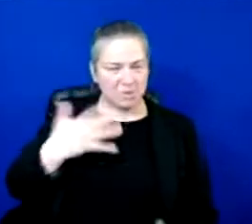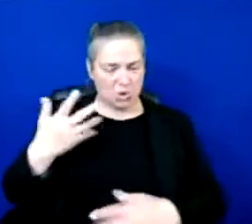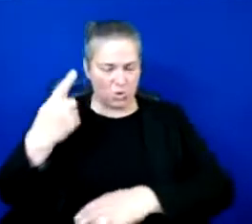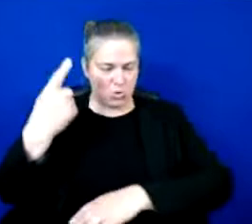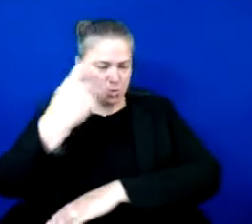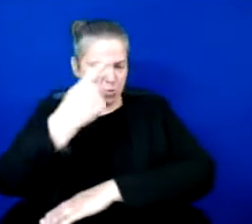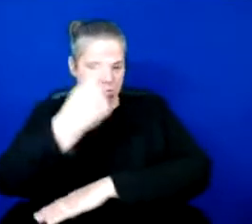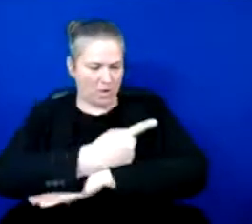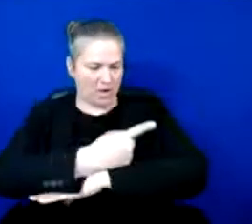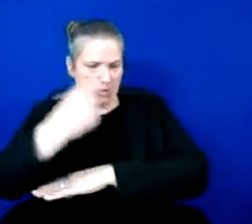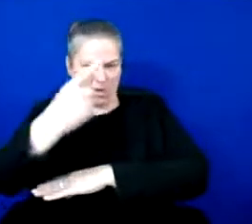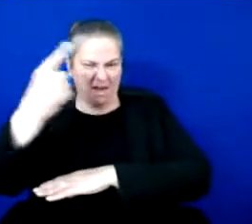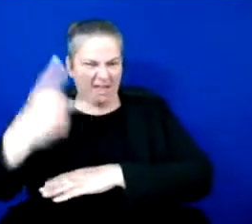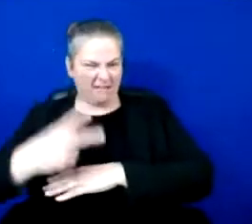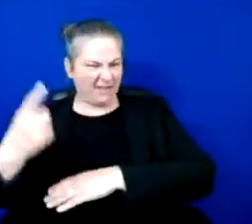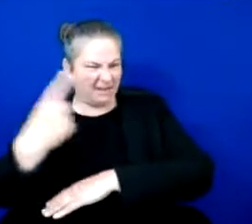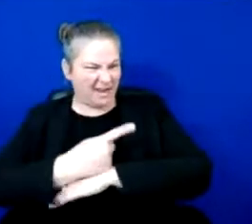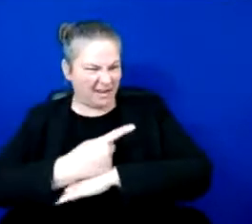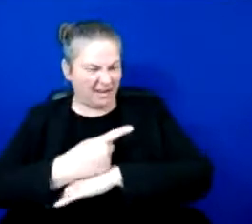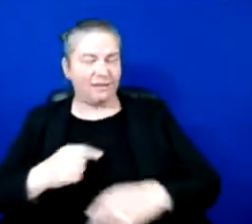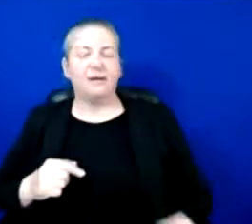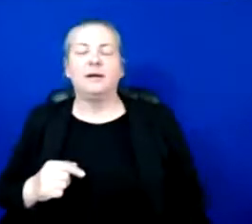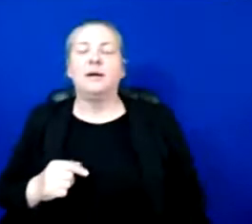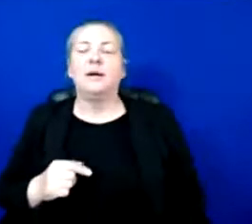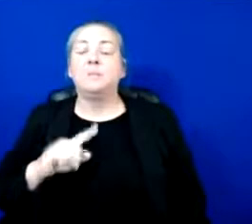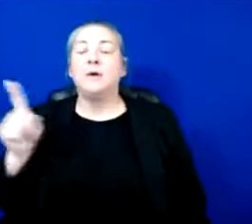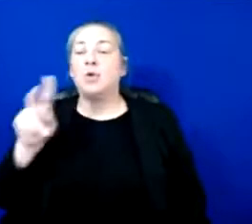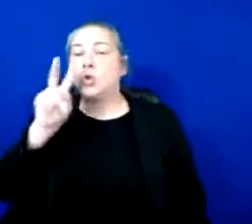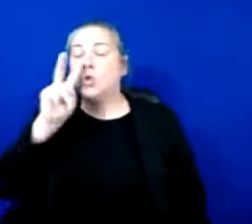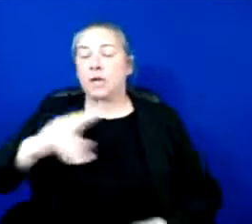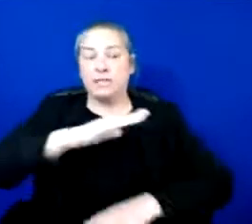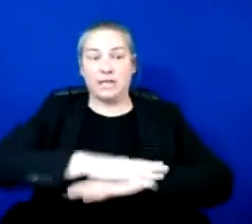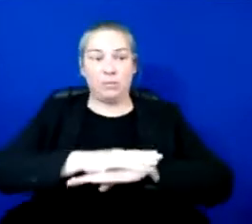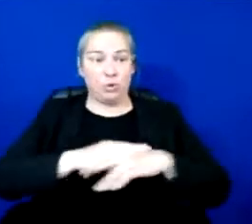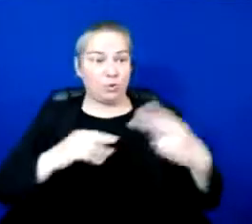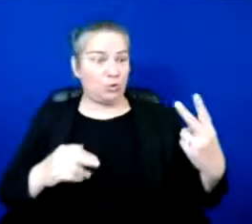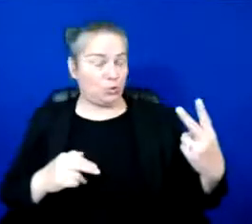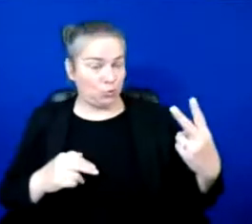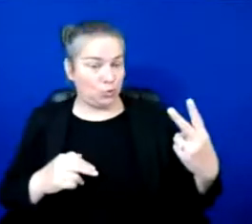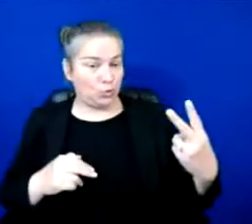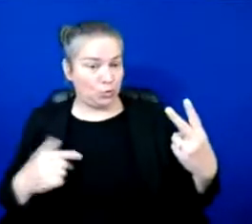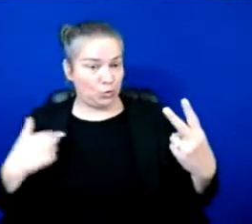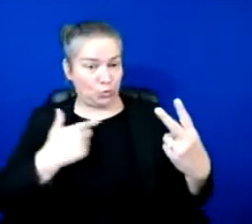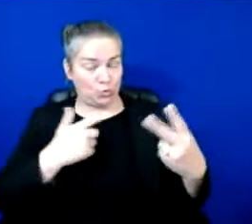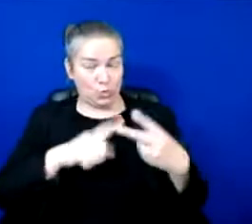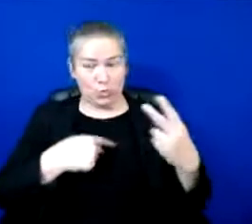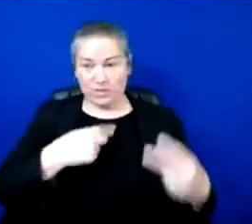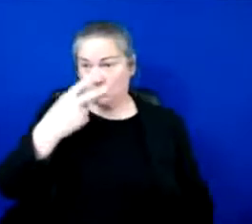in it. But if you look at table two, What we have seen since this was opened